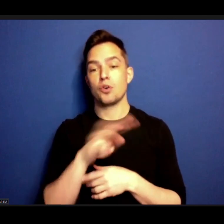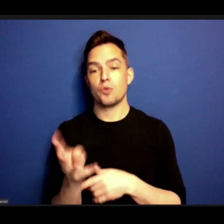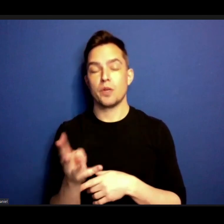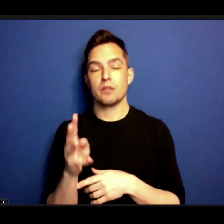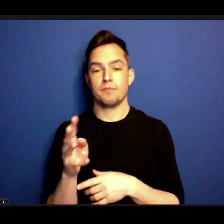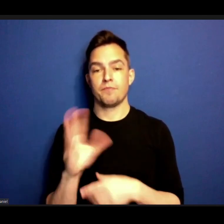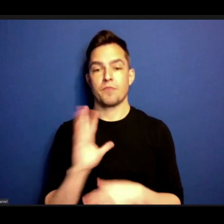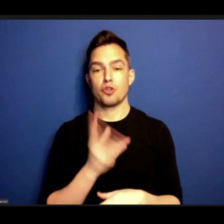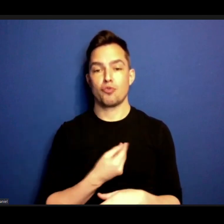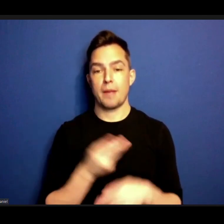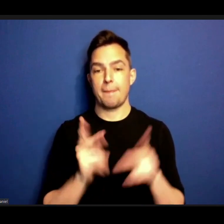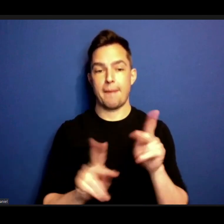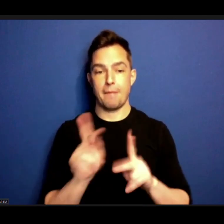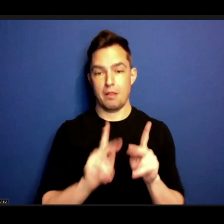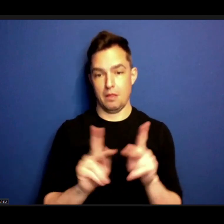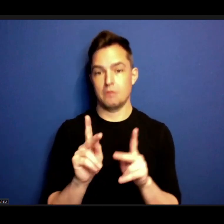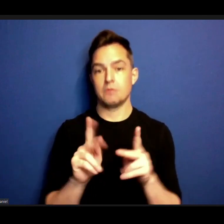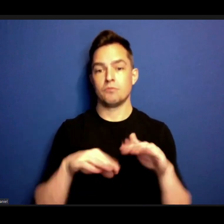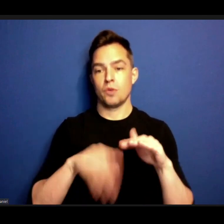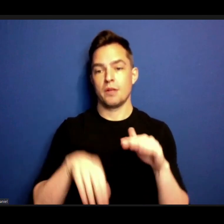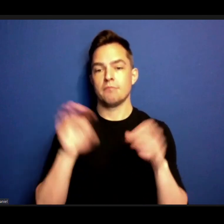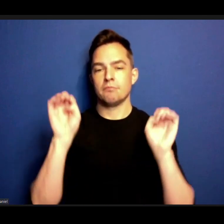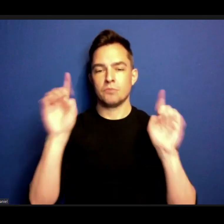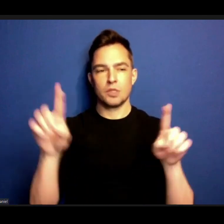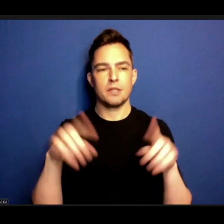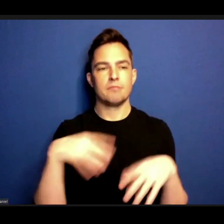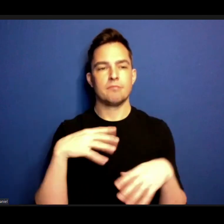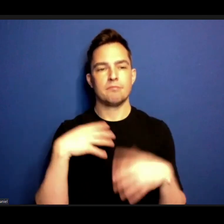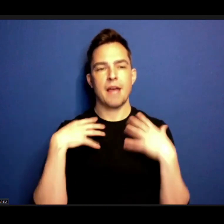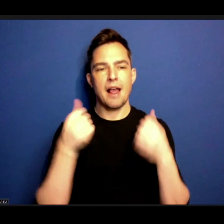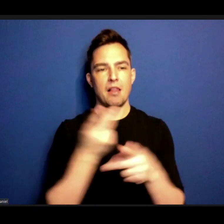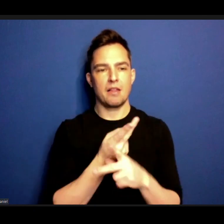trans people within education and healthcare settings.